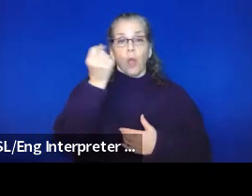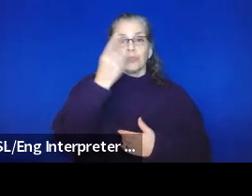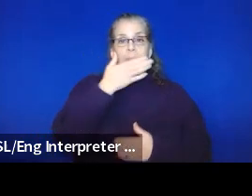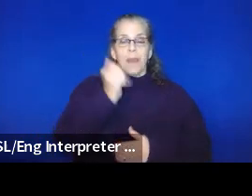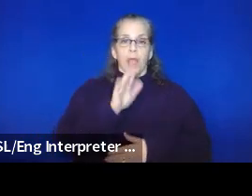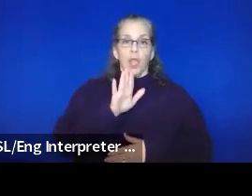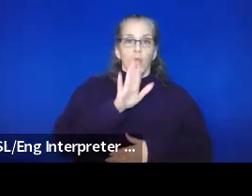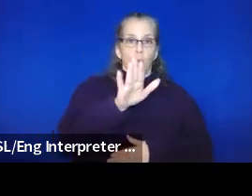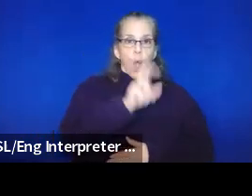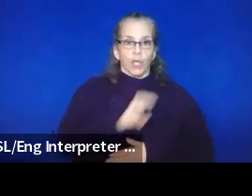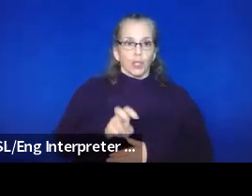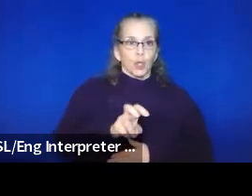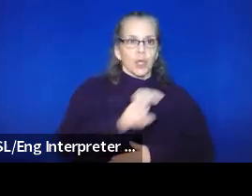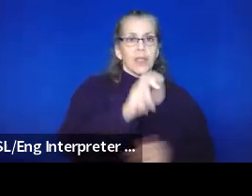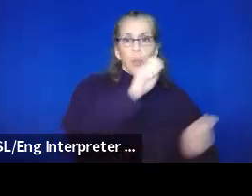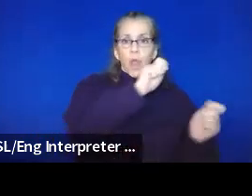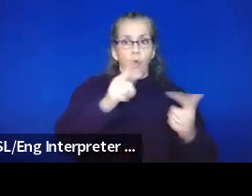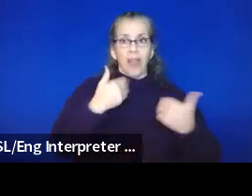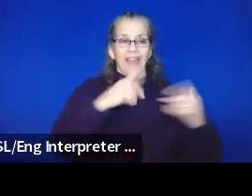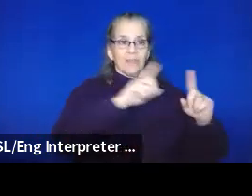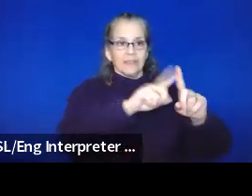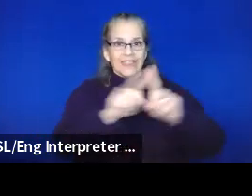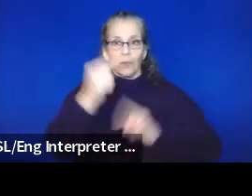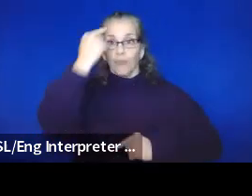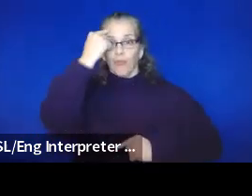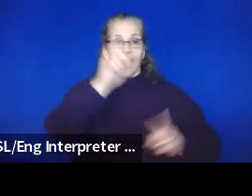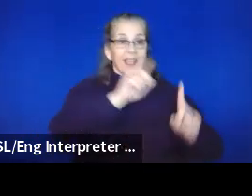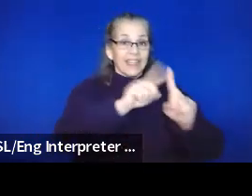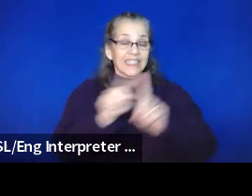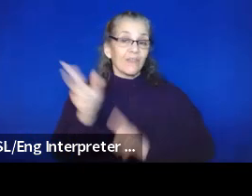different ears, different brains, different communication methods. We bring prior trauma